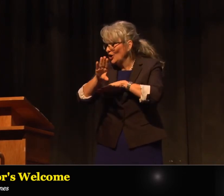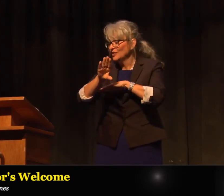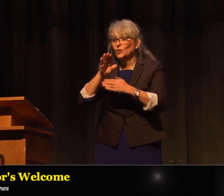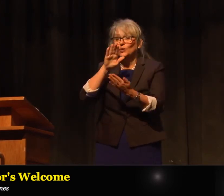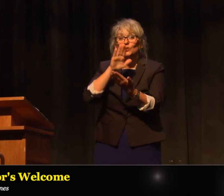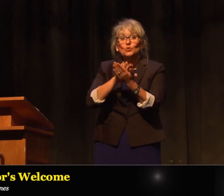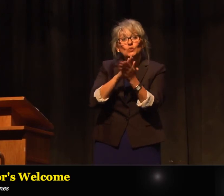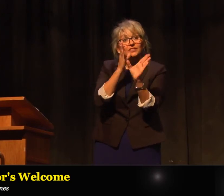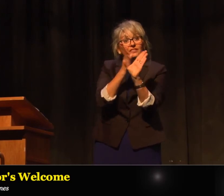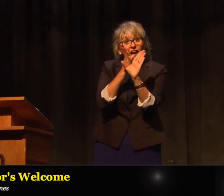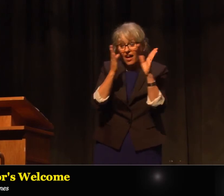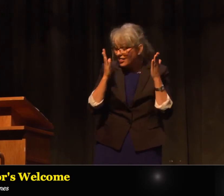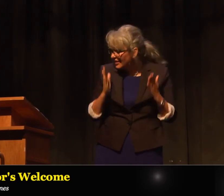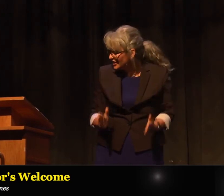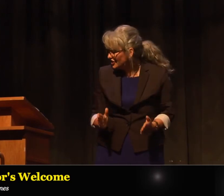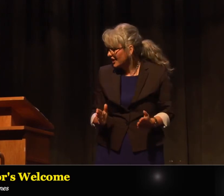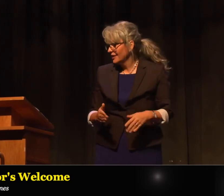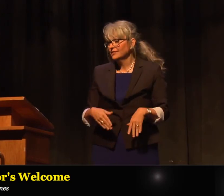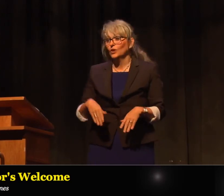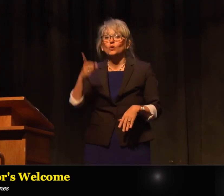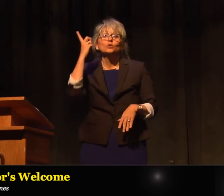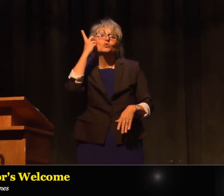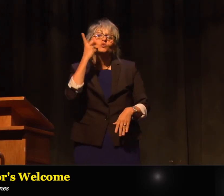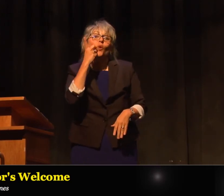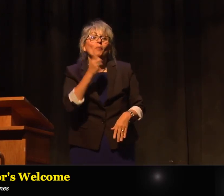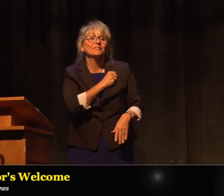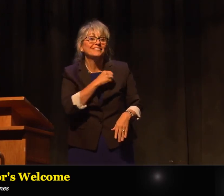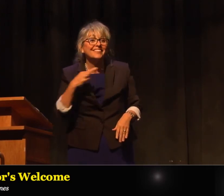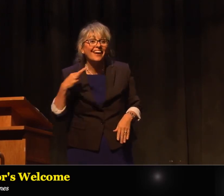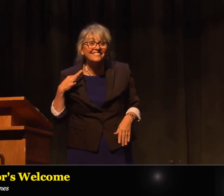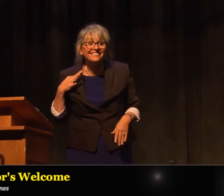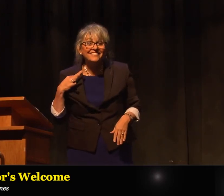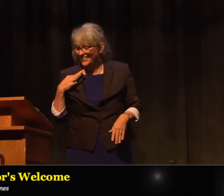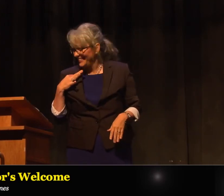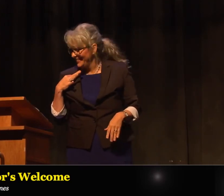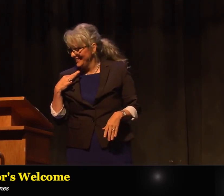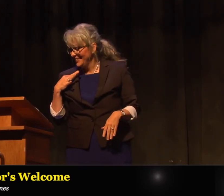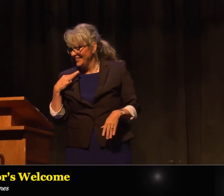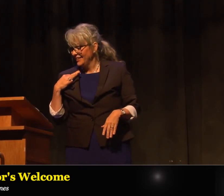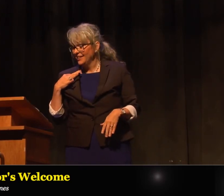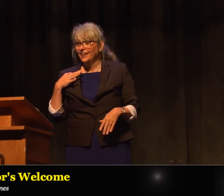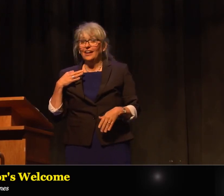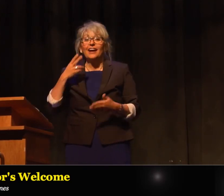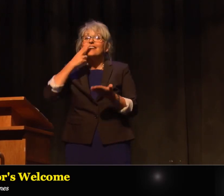counselor, the school psychologist, the dorm staff,